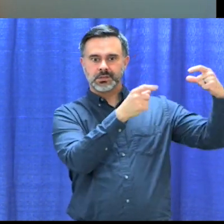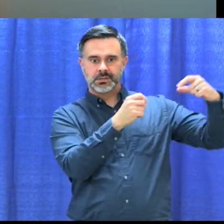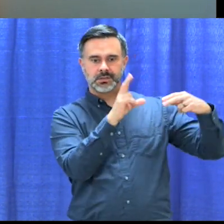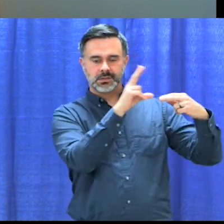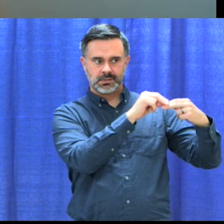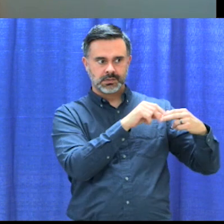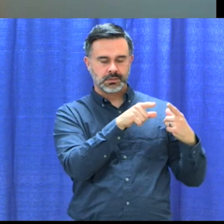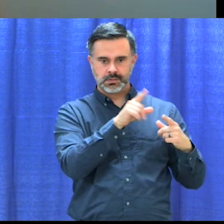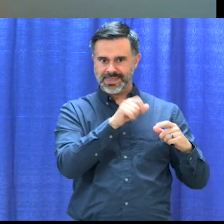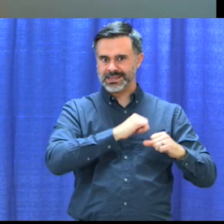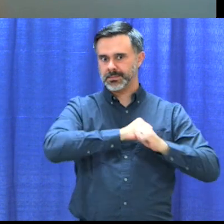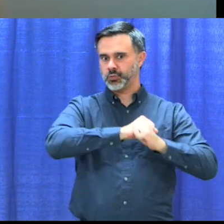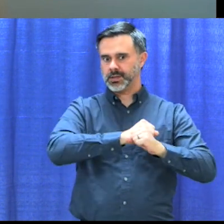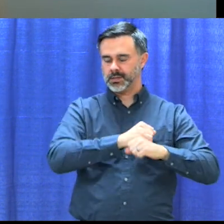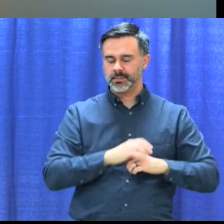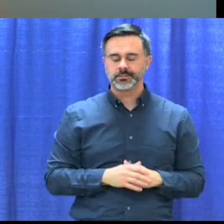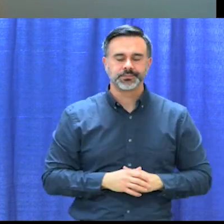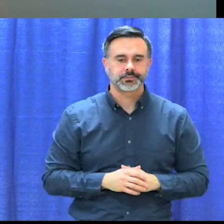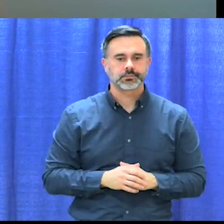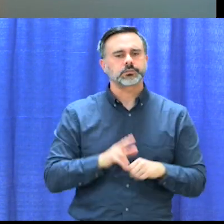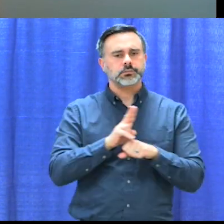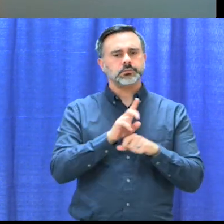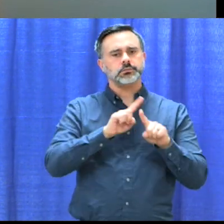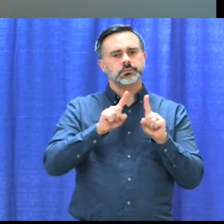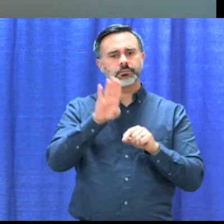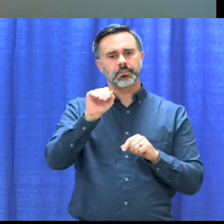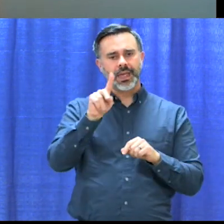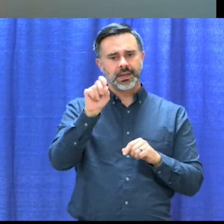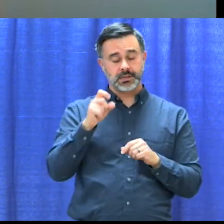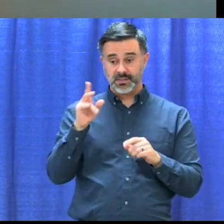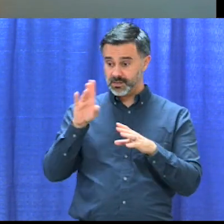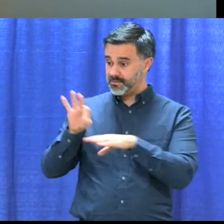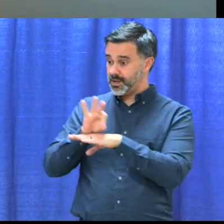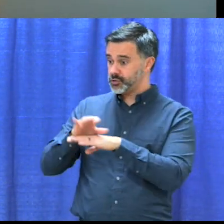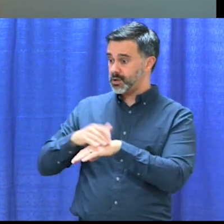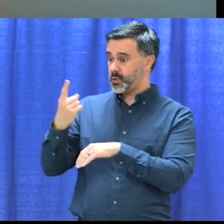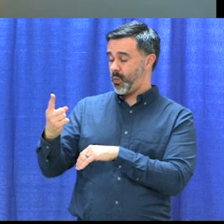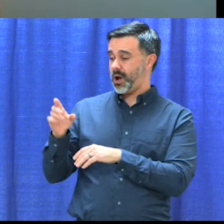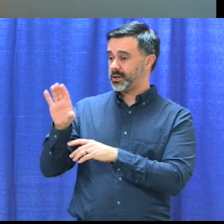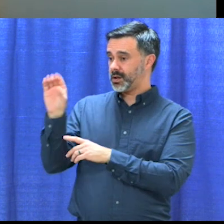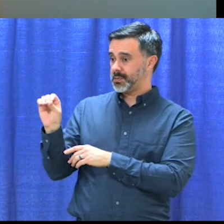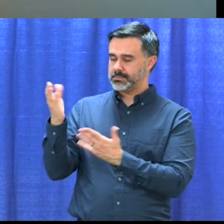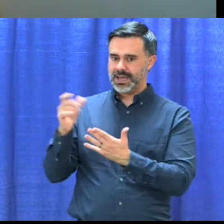bands and a device that functions on one provider’s network may not be compatible with another network.